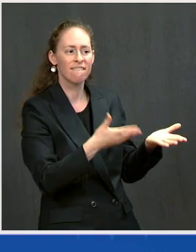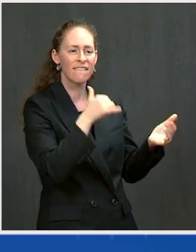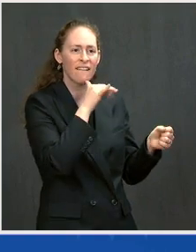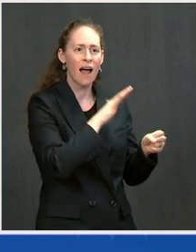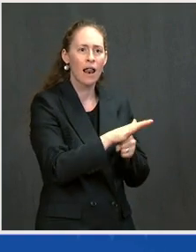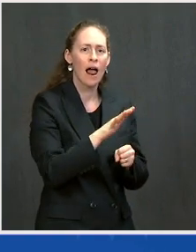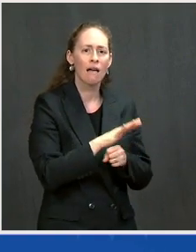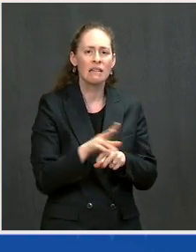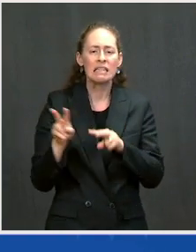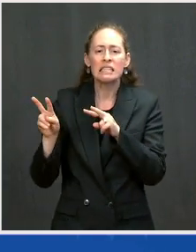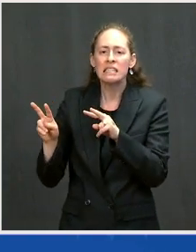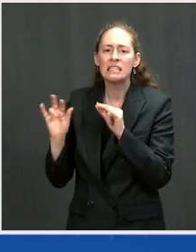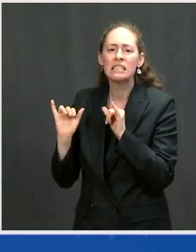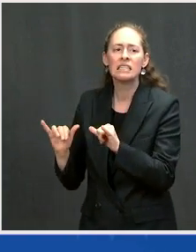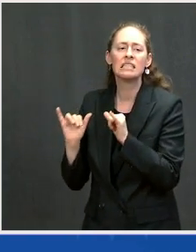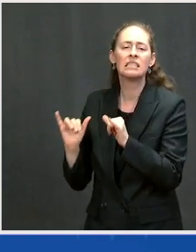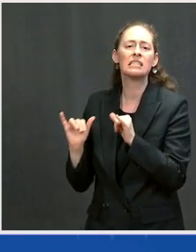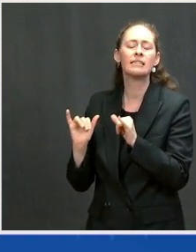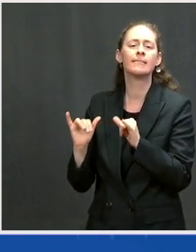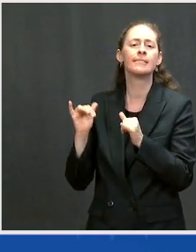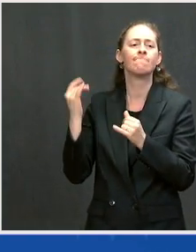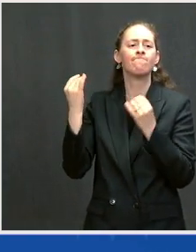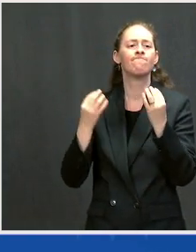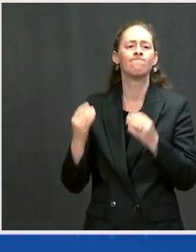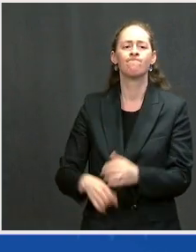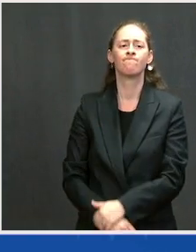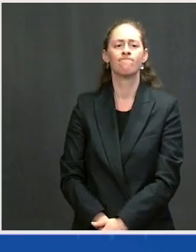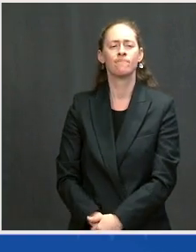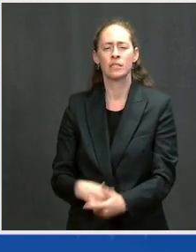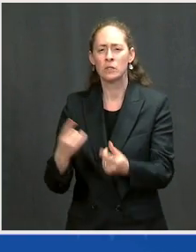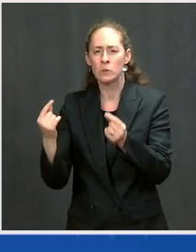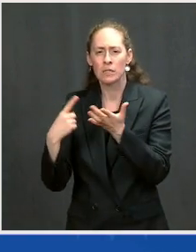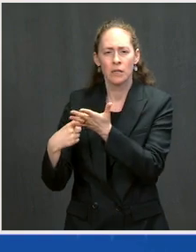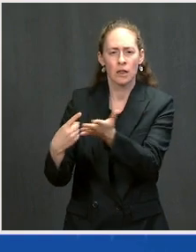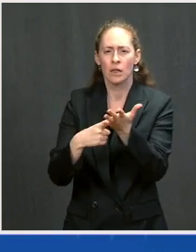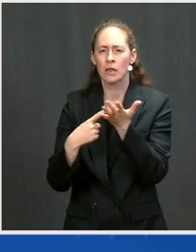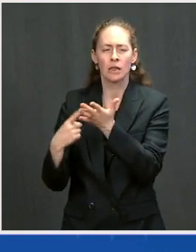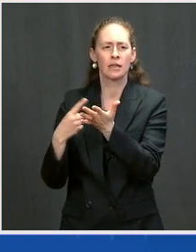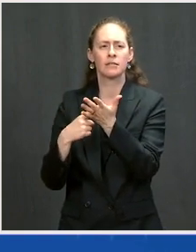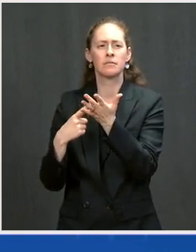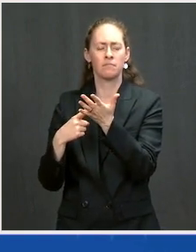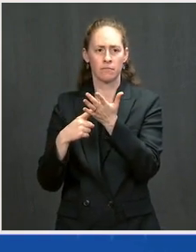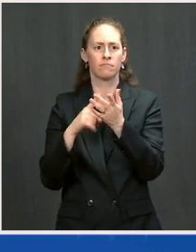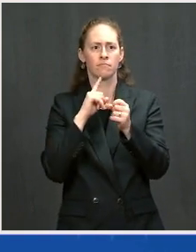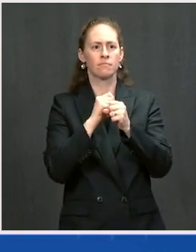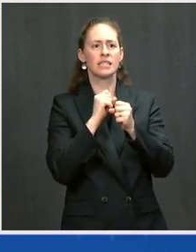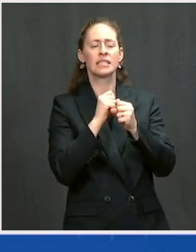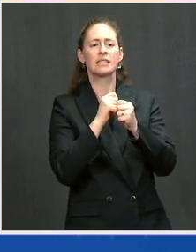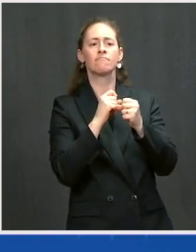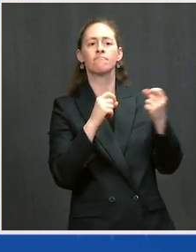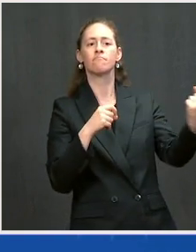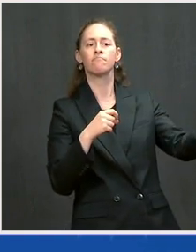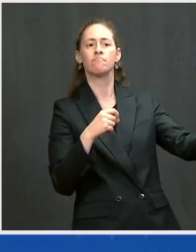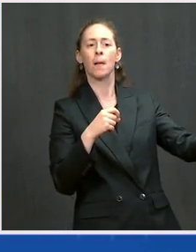tearing through both his feet and his backside and his left arm and shoulder. Puckett’s Rangers had been overwhelmed